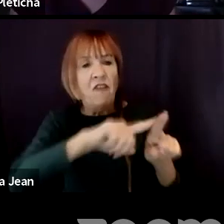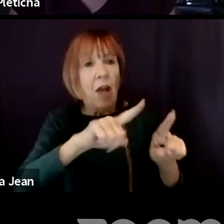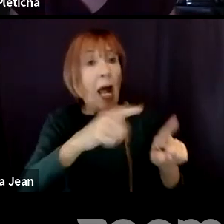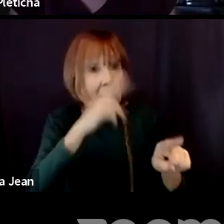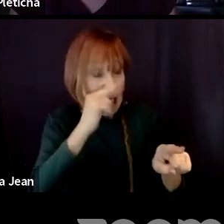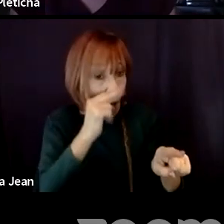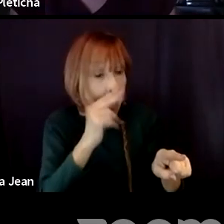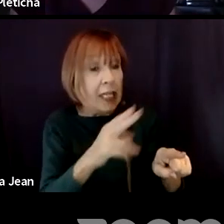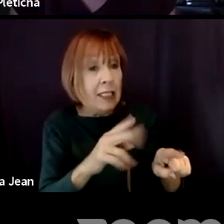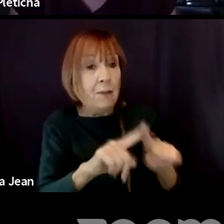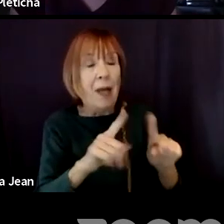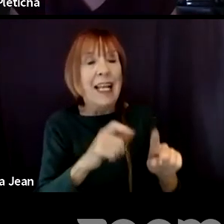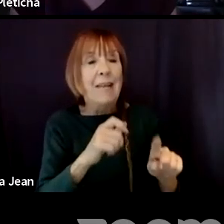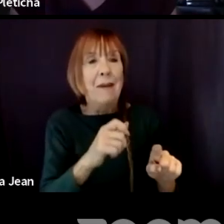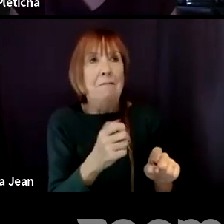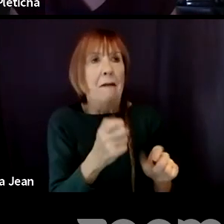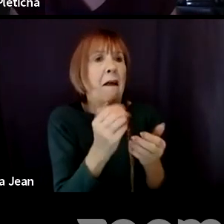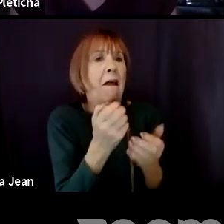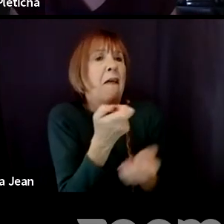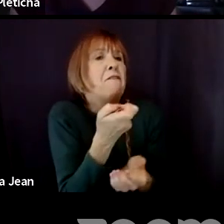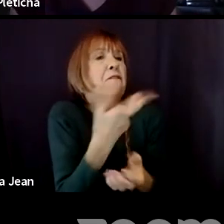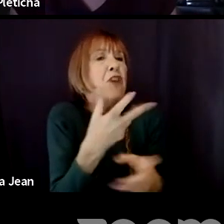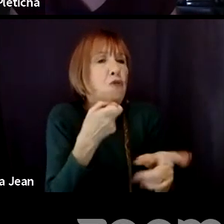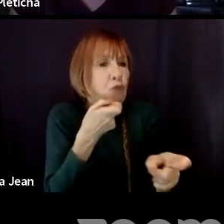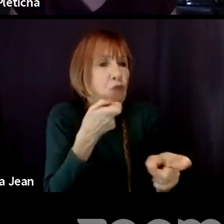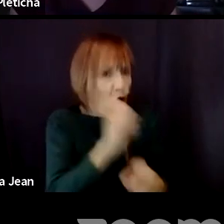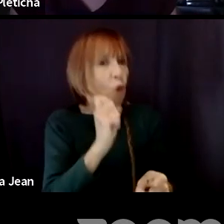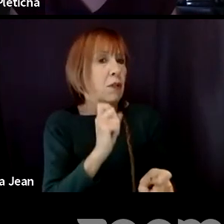five jokes in them like hard punch up type jokes.